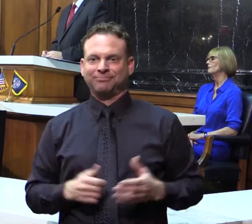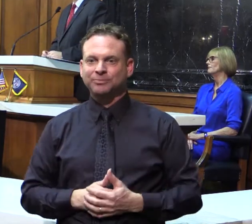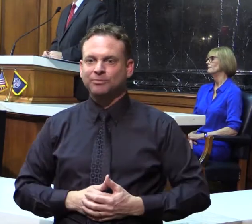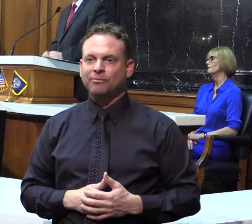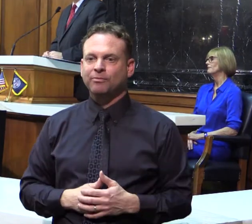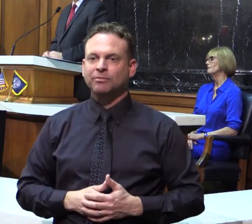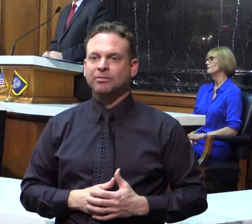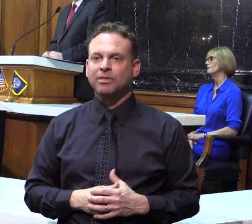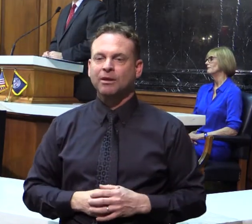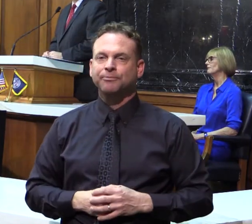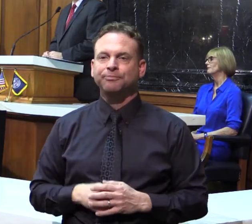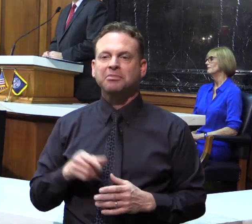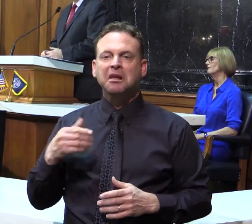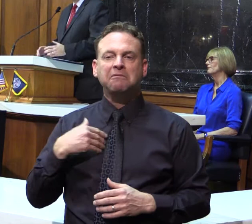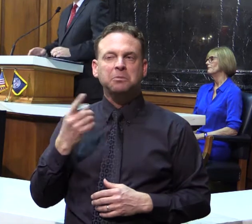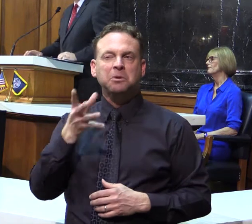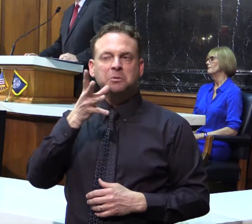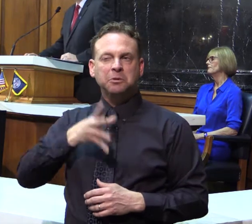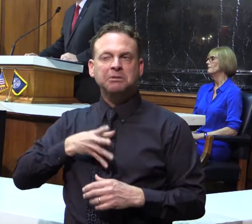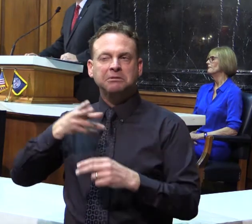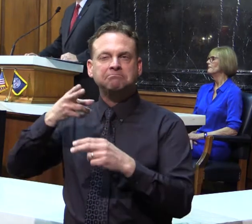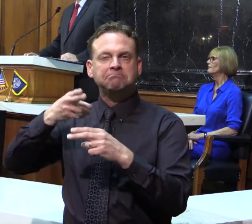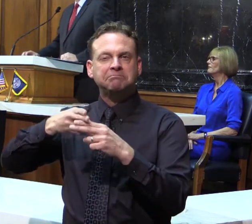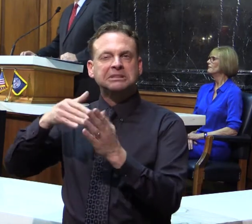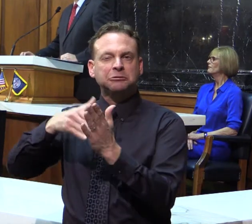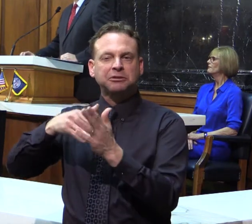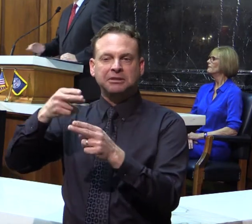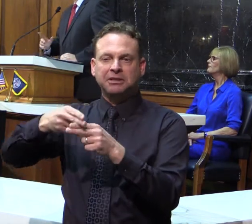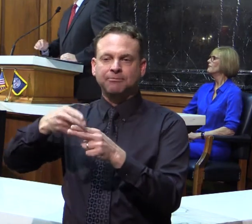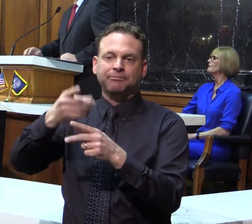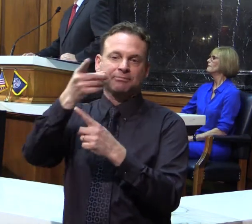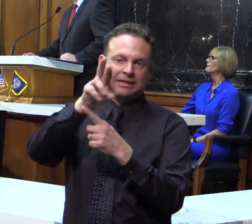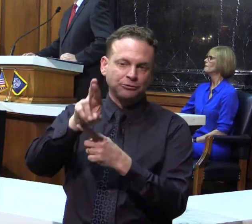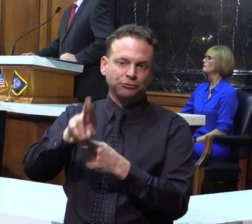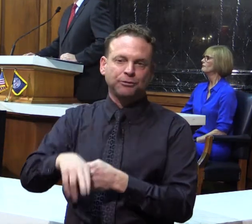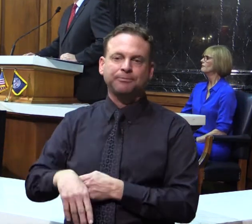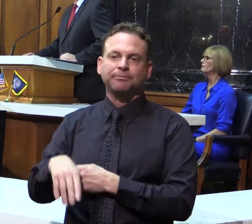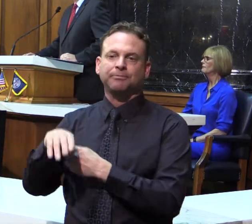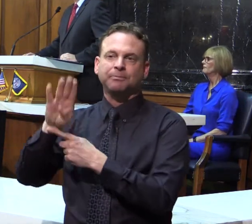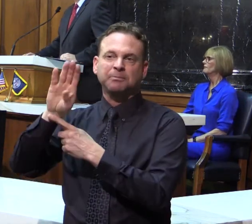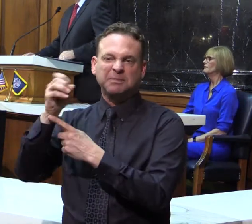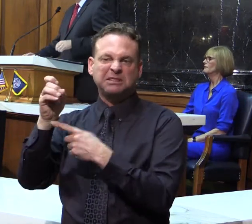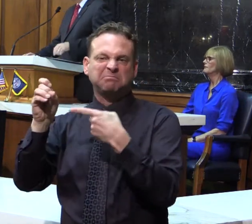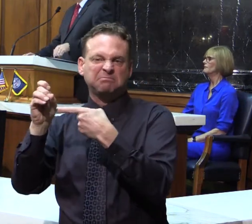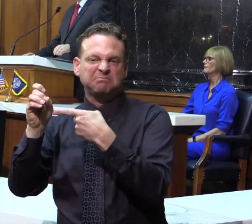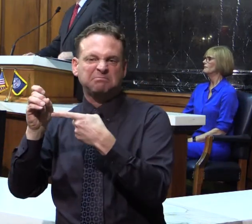to mothers and babies … and FSSA secretary Dr. Jennifer Walthall – who to this day